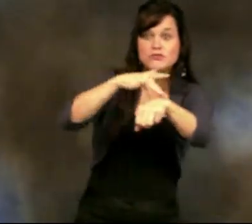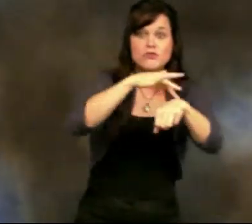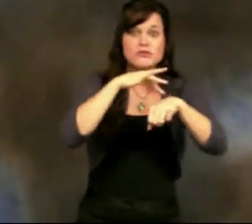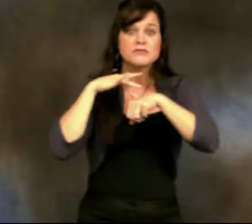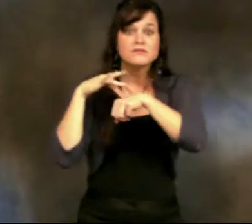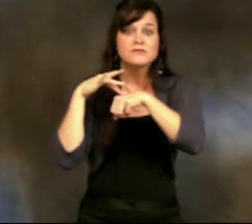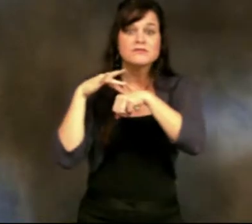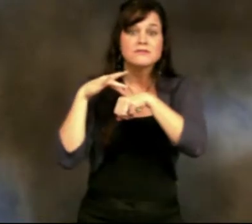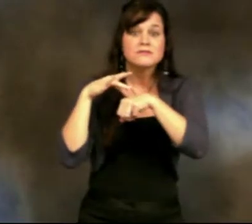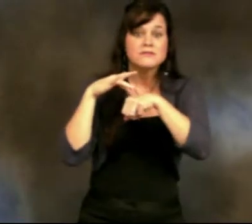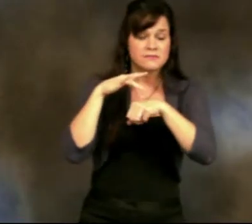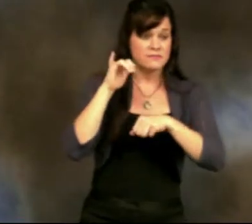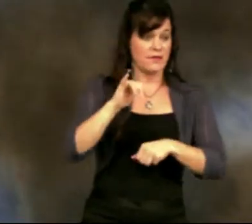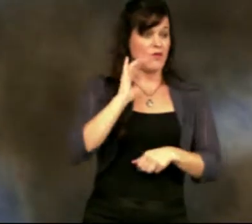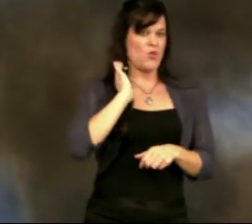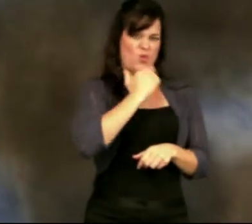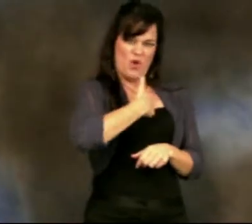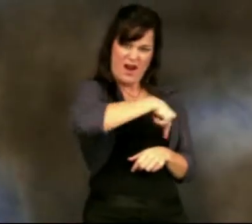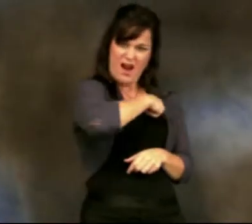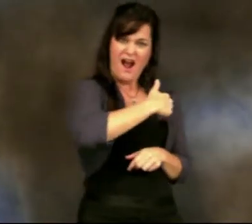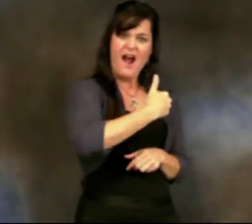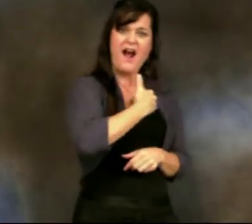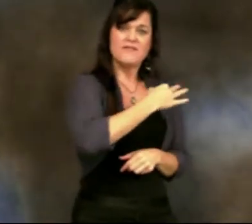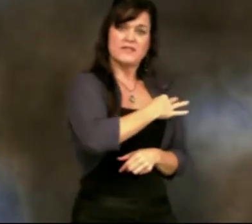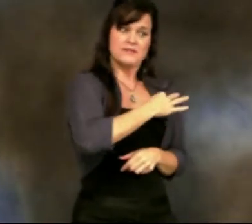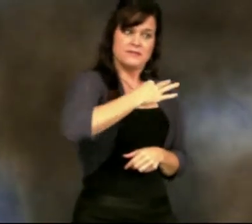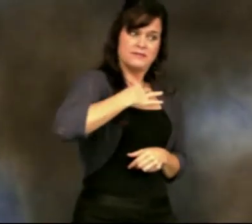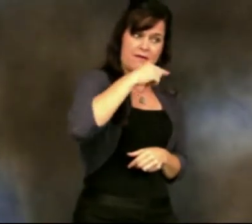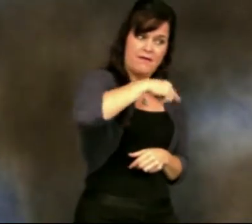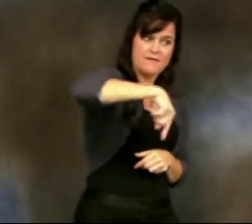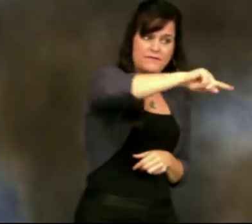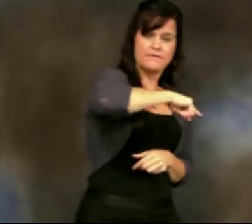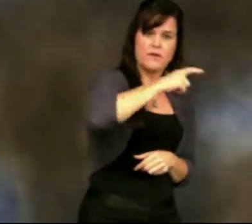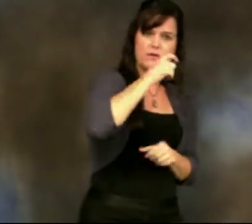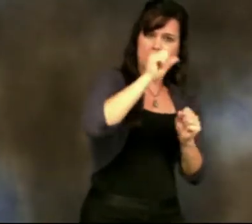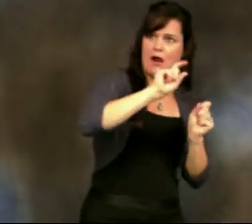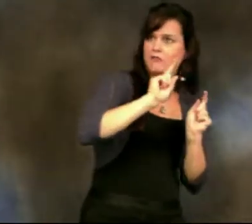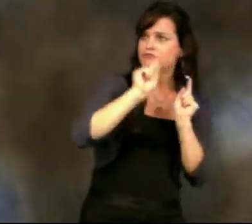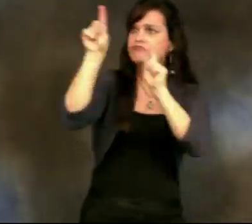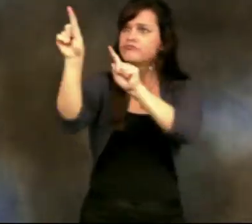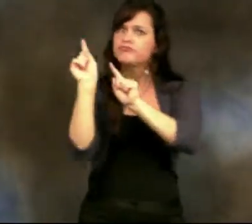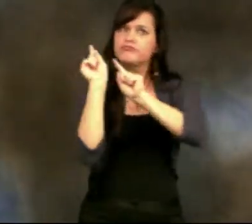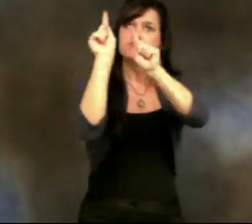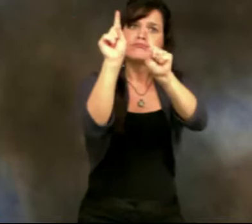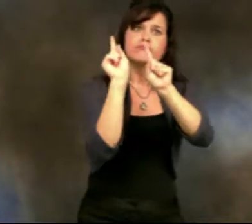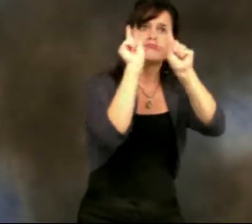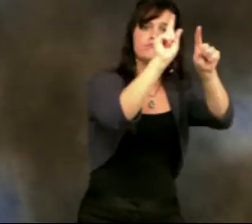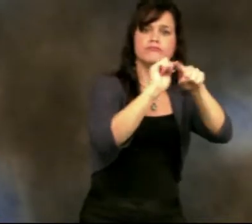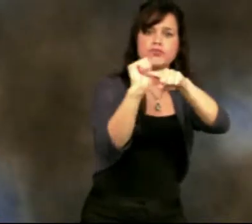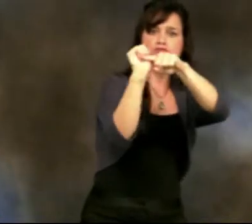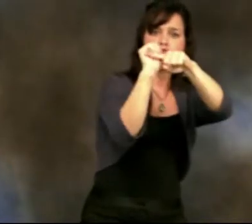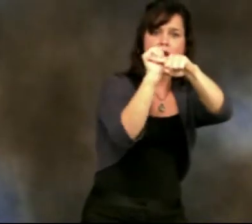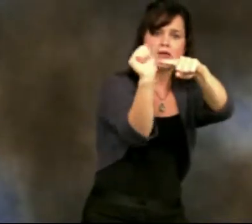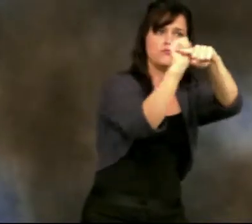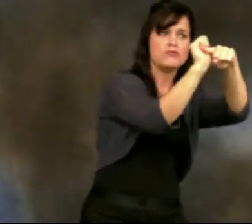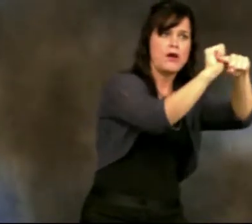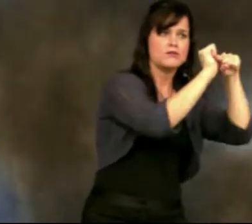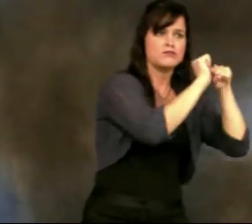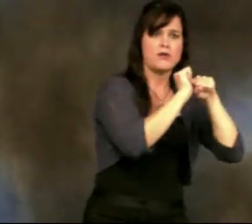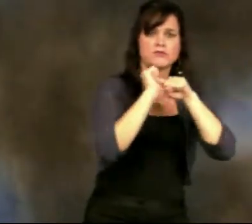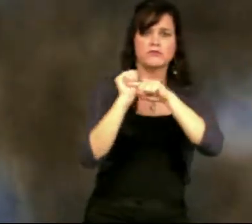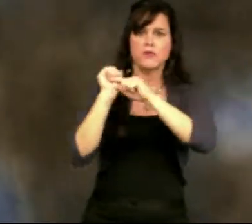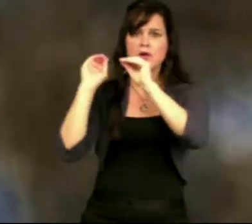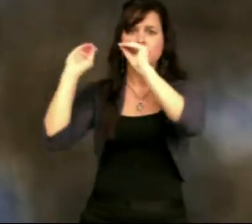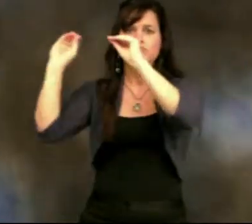to them through MCDHH. We have staff members that are able to travel to various settings